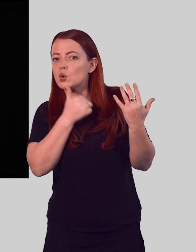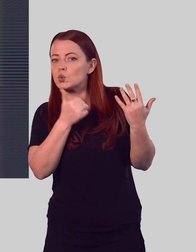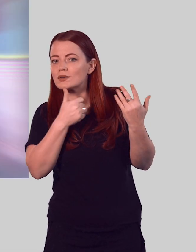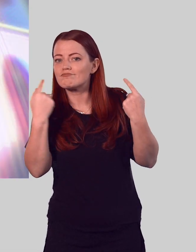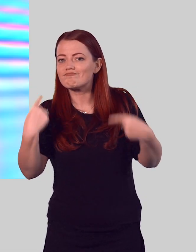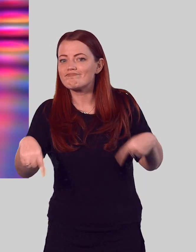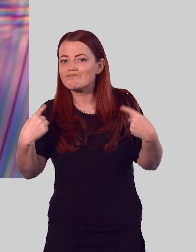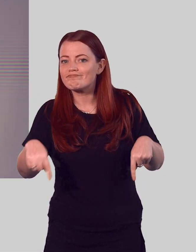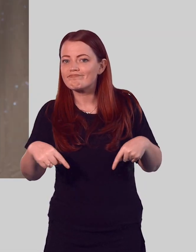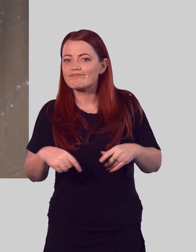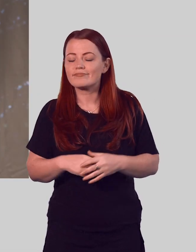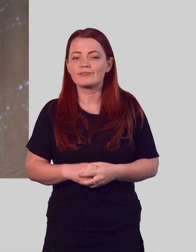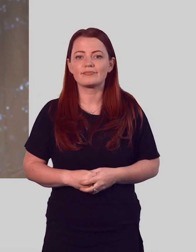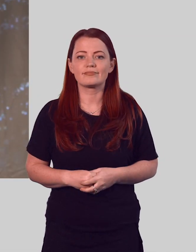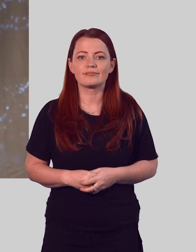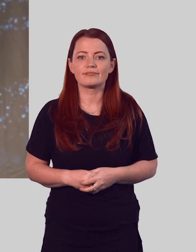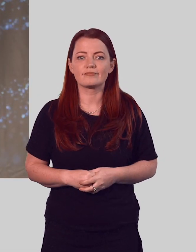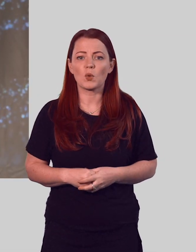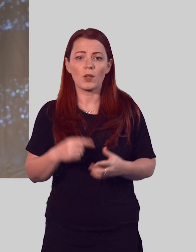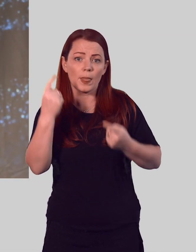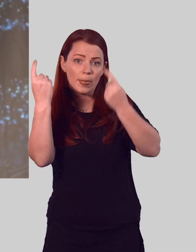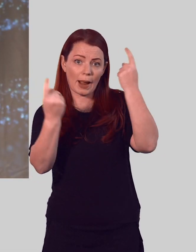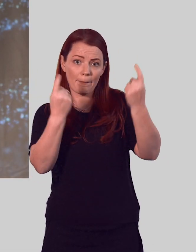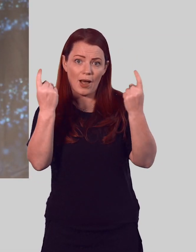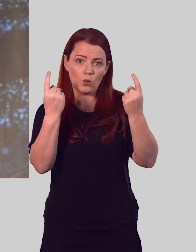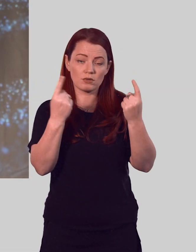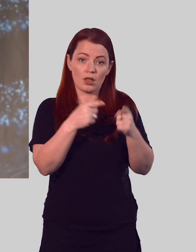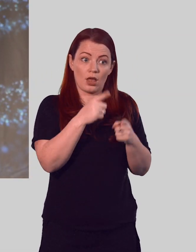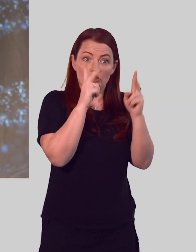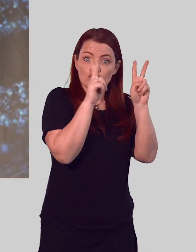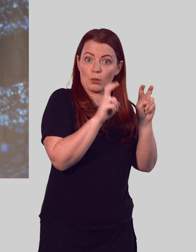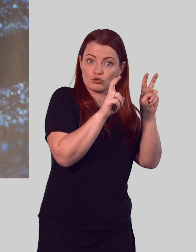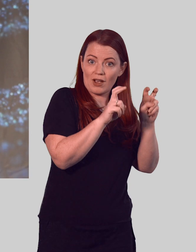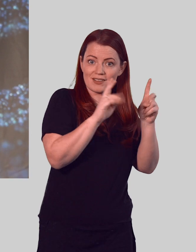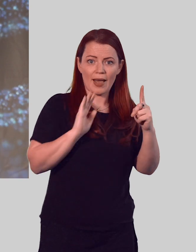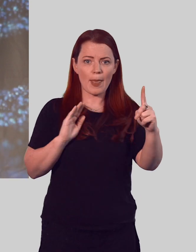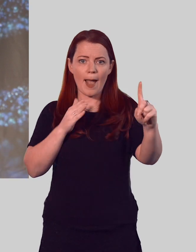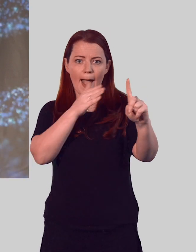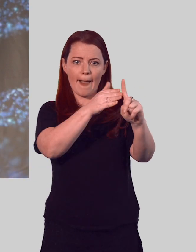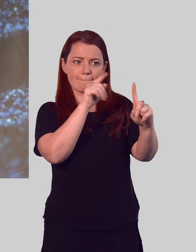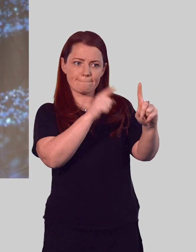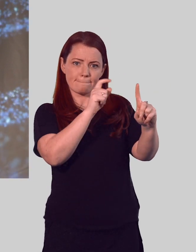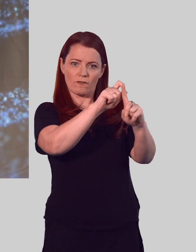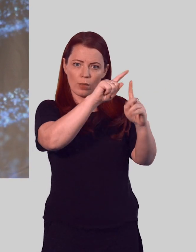So consider both the subject matter, the aim of the project and the chosen audience